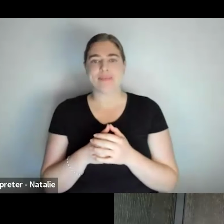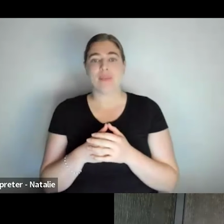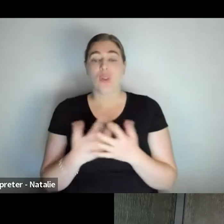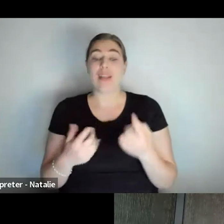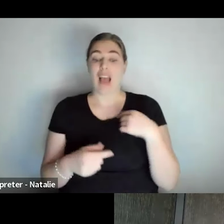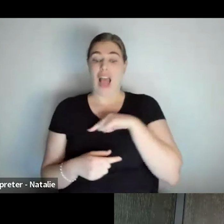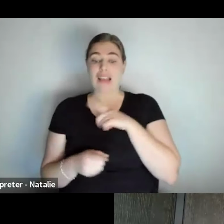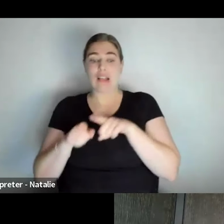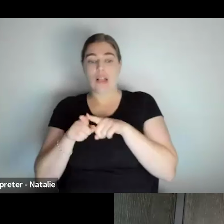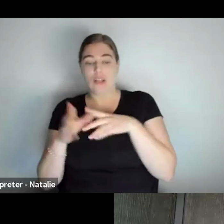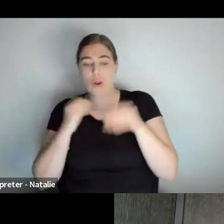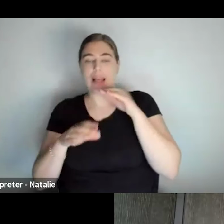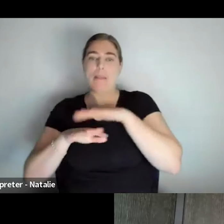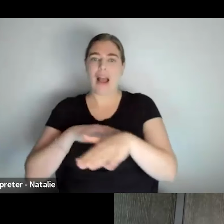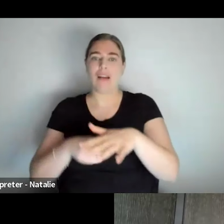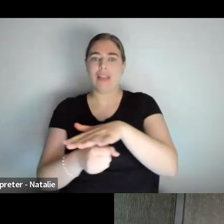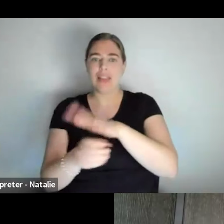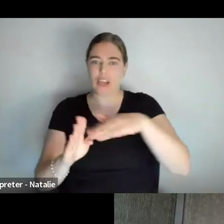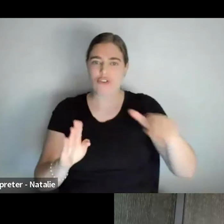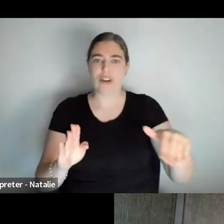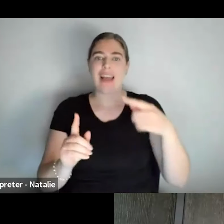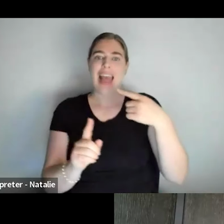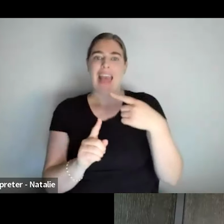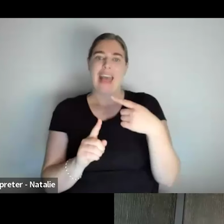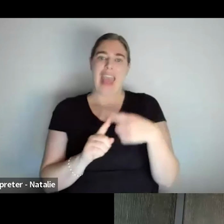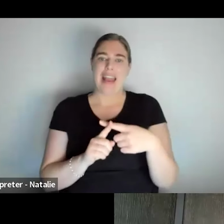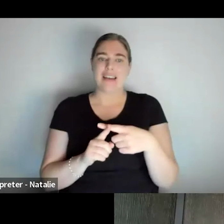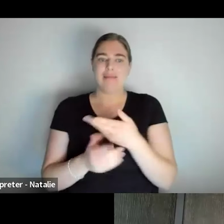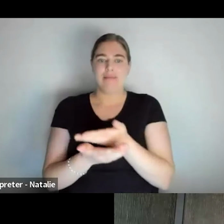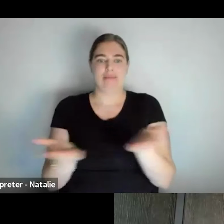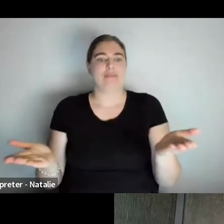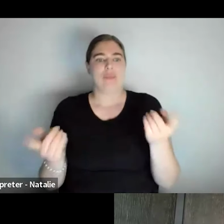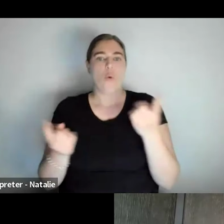sector and changing the way that we work, we hope, as it is for those we invest in.